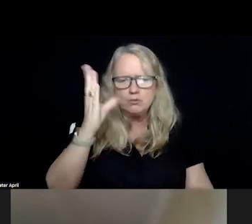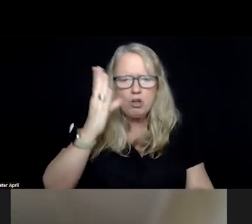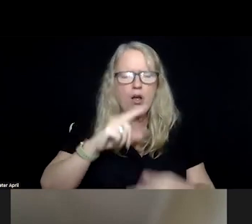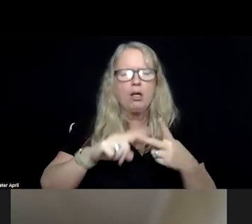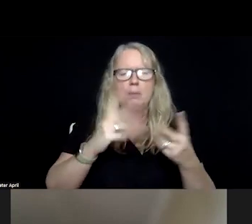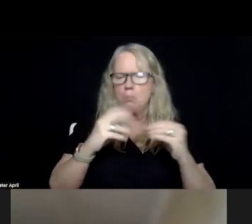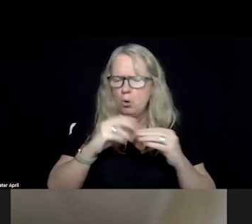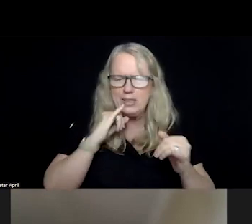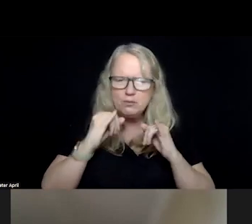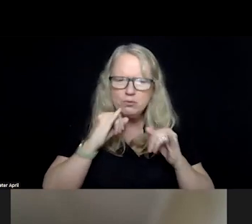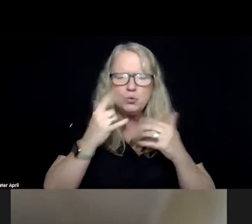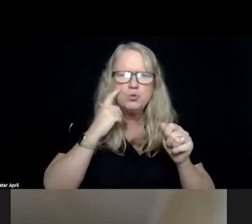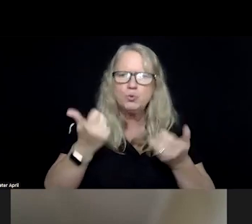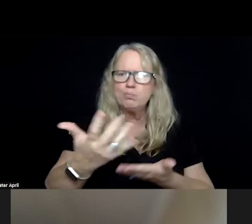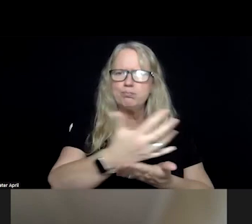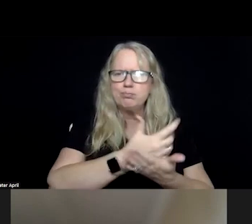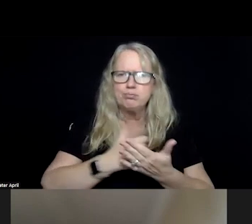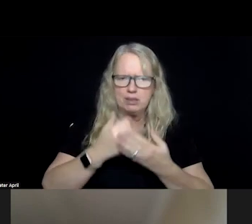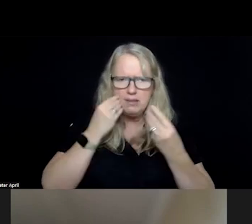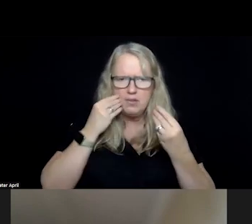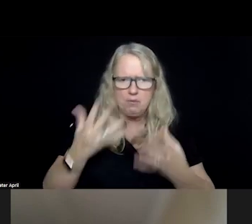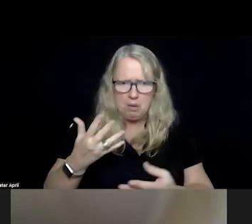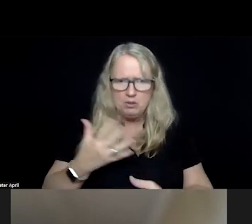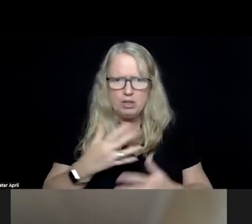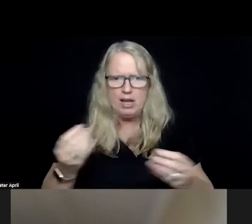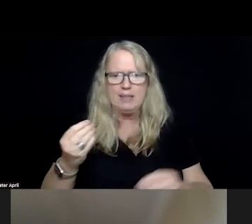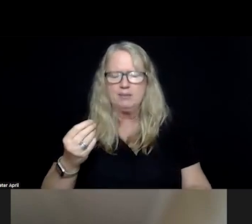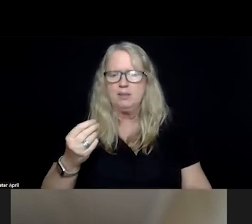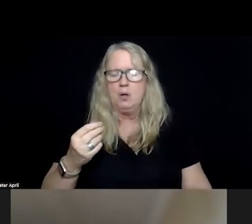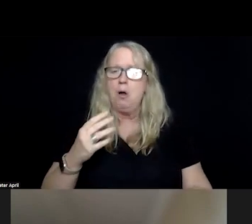TO GET MORE INFORMATION TO SAY DID GOING BACK TO SCHOOL WAS THE